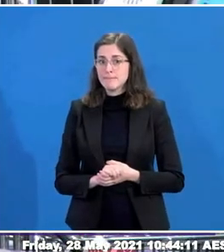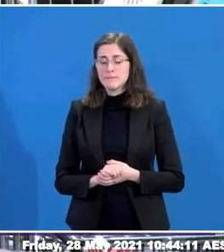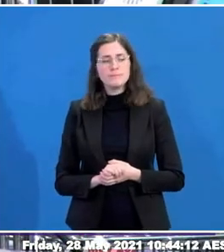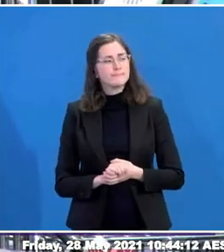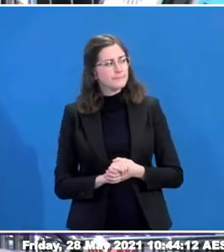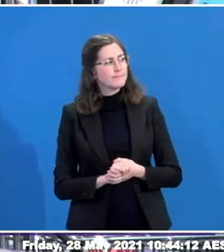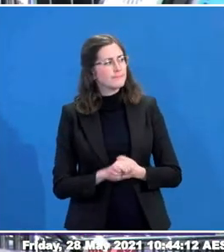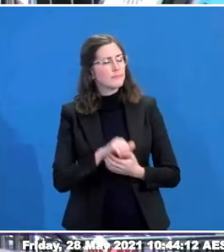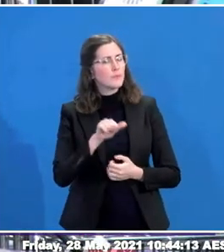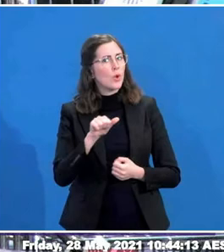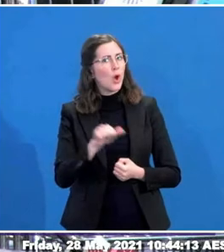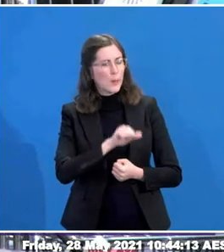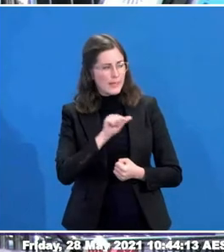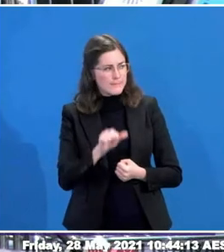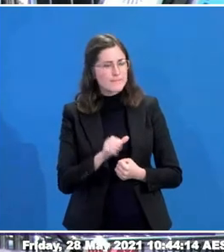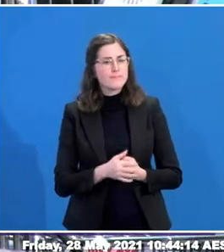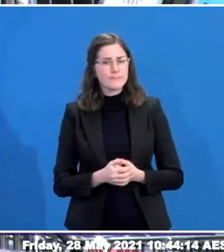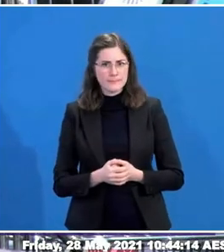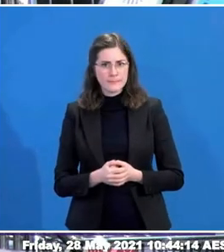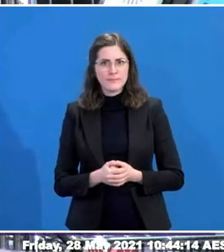Okay. That is 11(d).